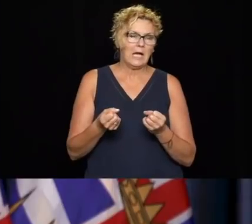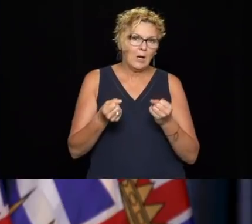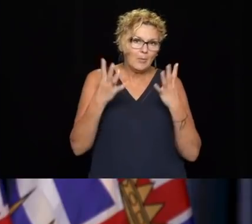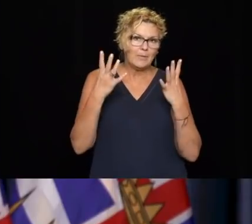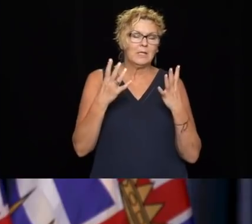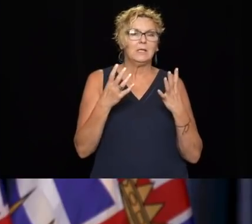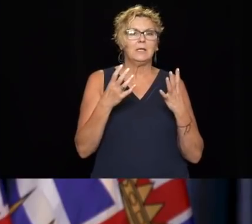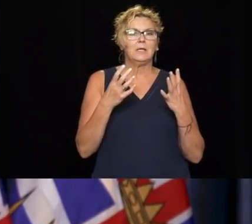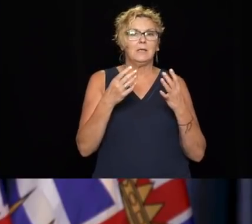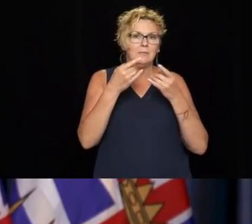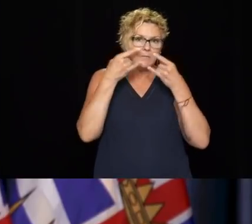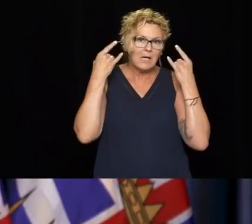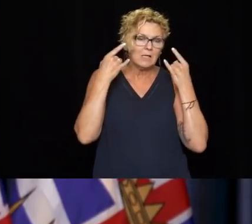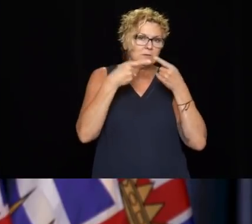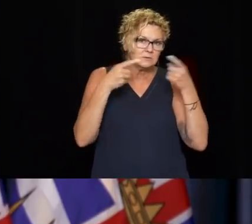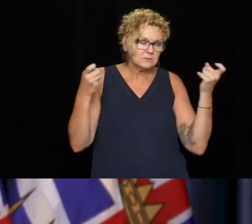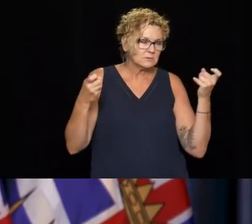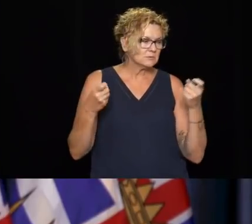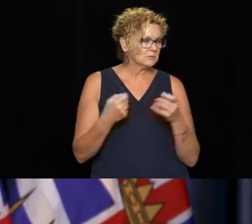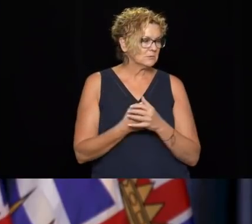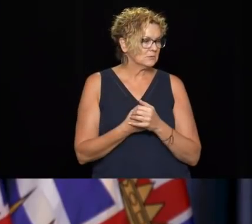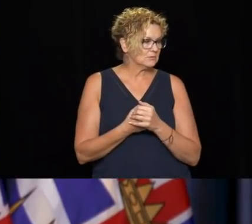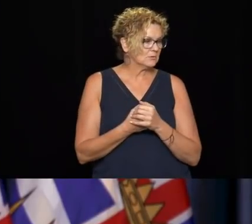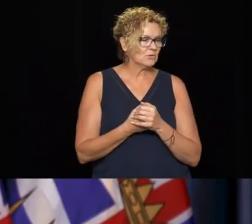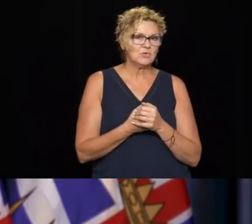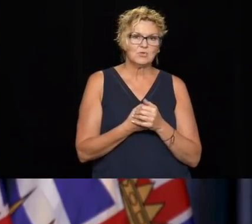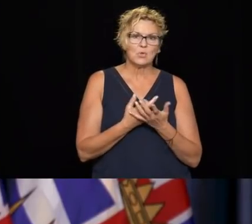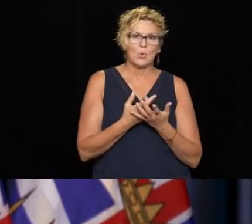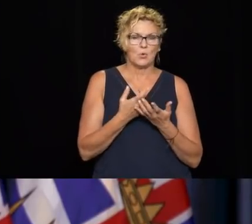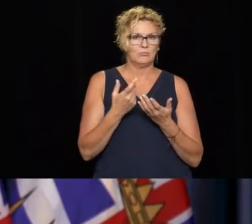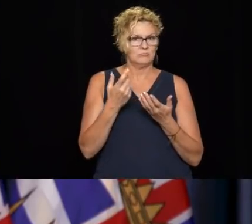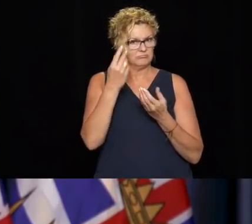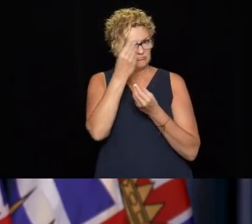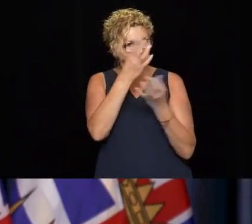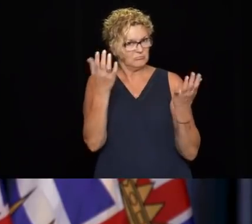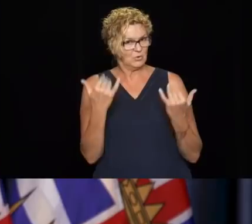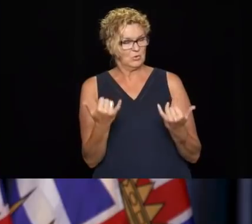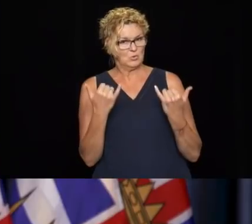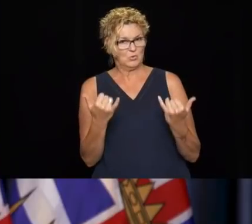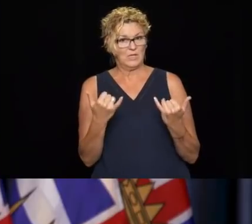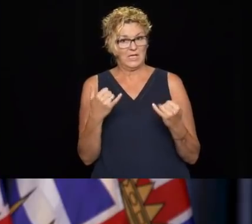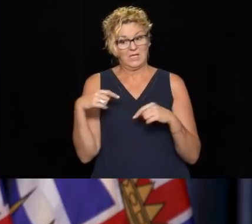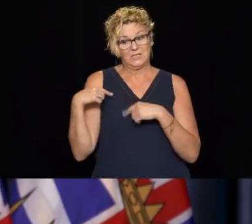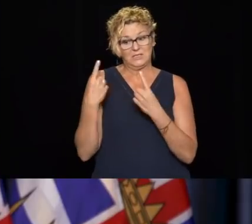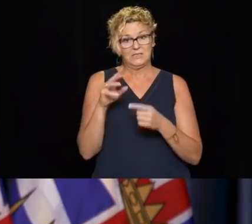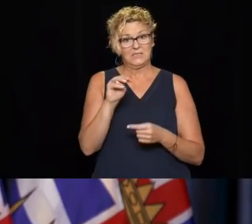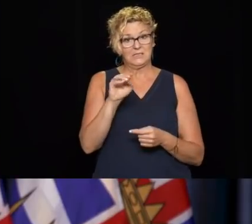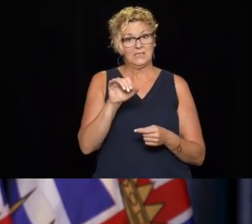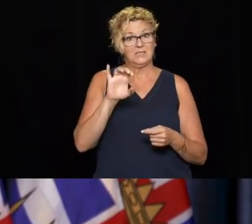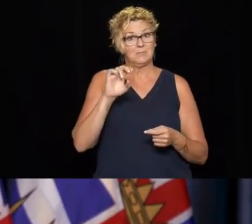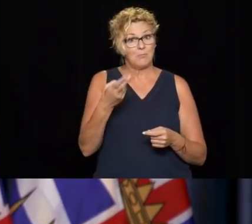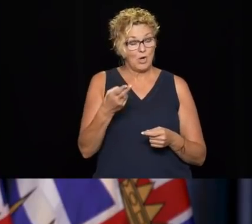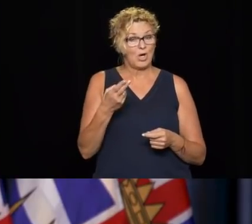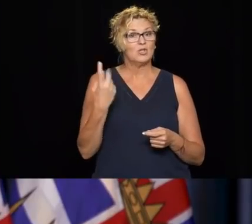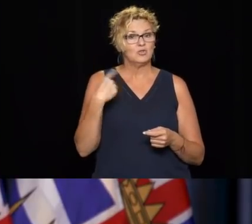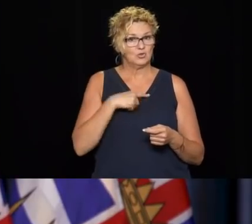Shannon the answer to the question is yes and we report on it every single week in detail. What you see in this plan, for example, the